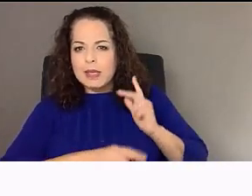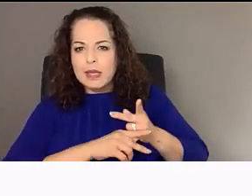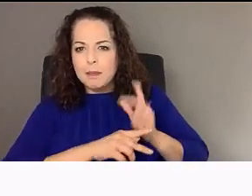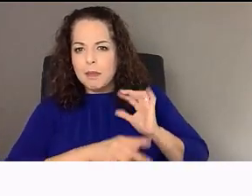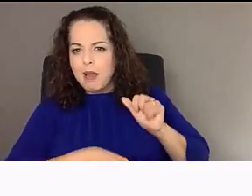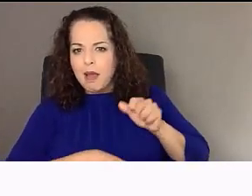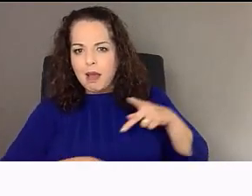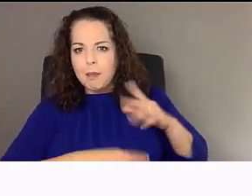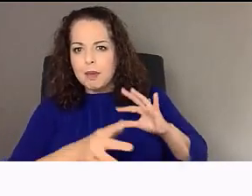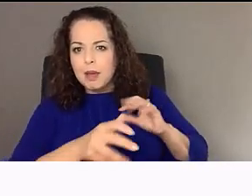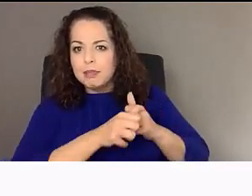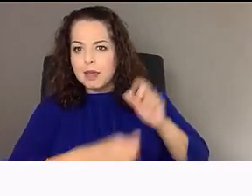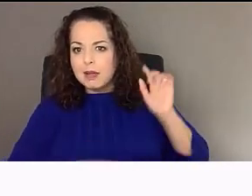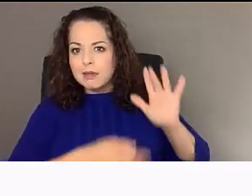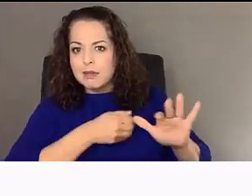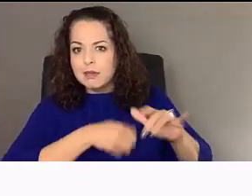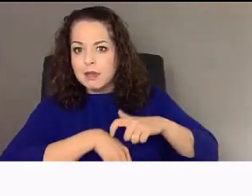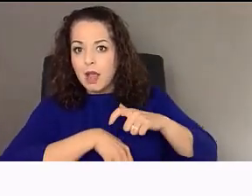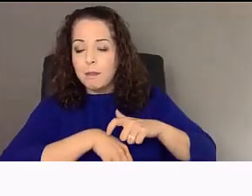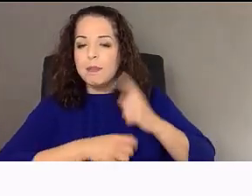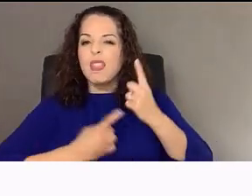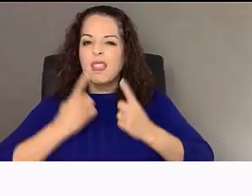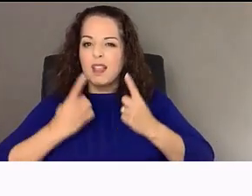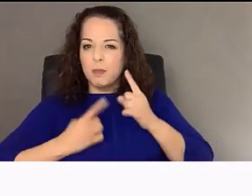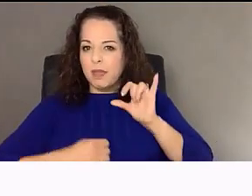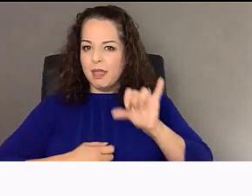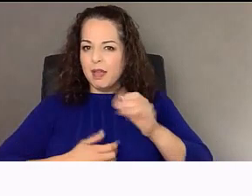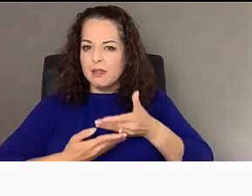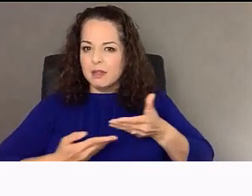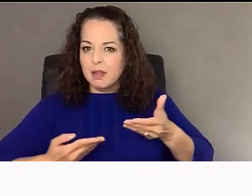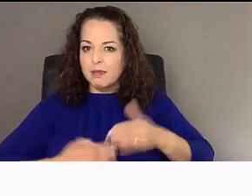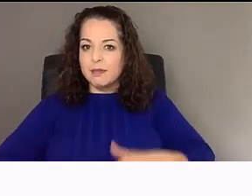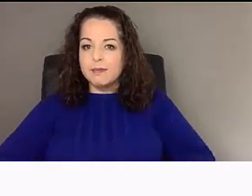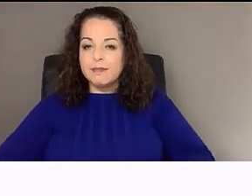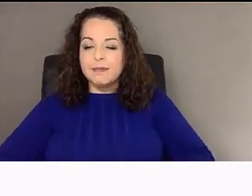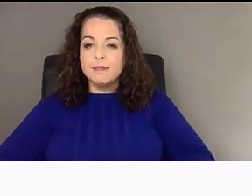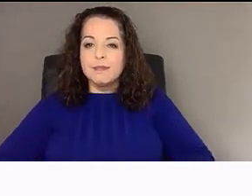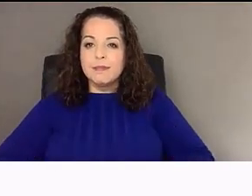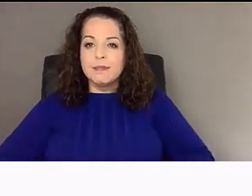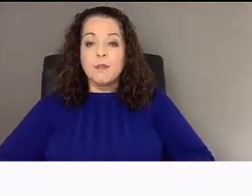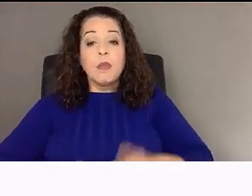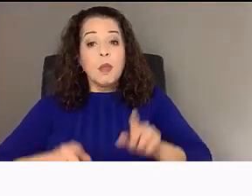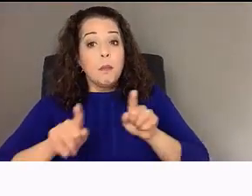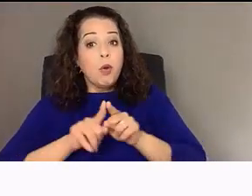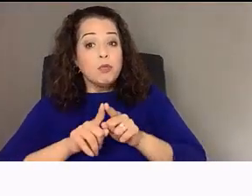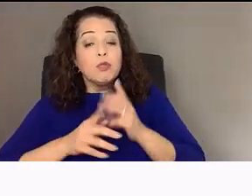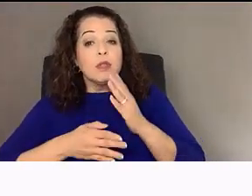Those are things that people need to think about. But there are facilitators.